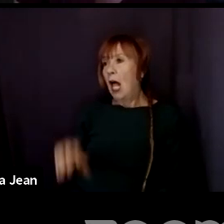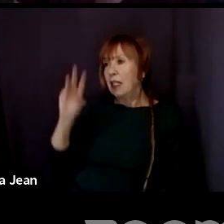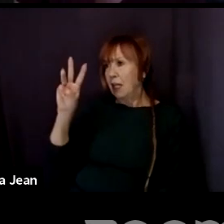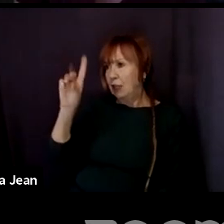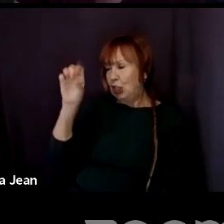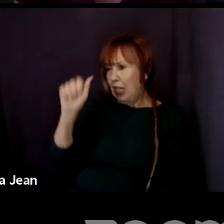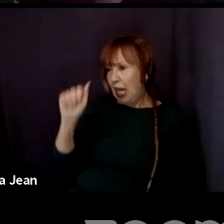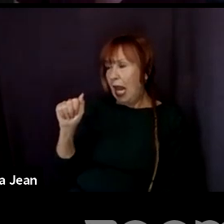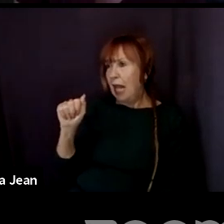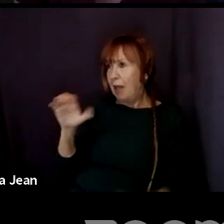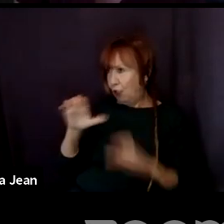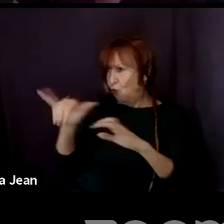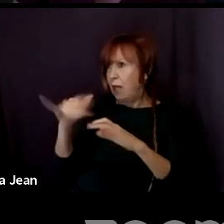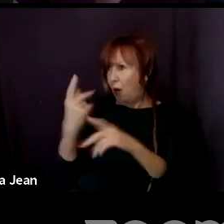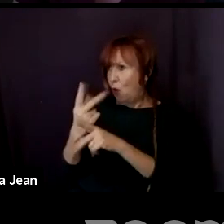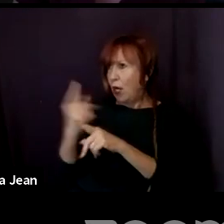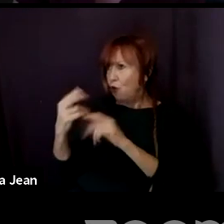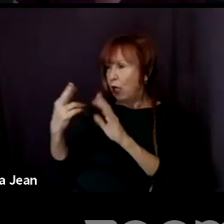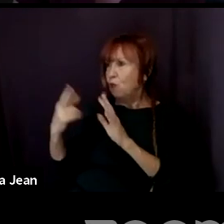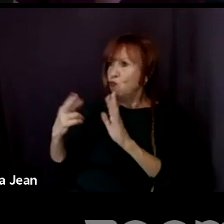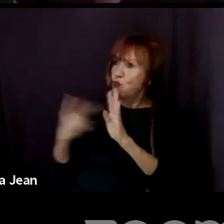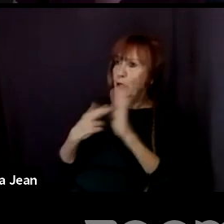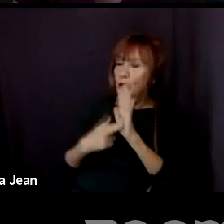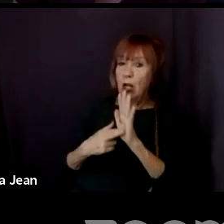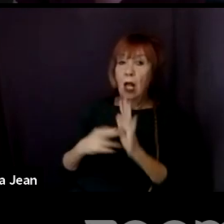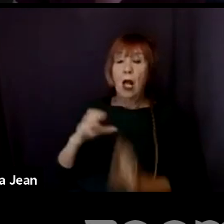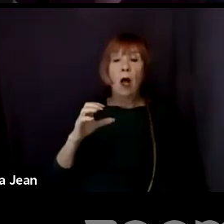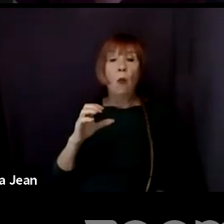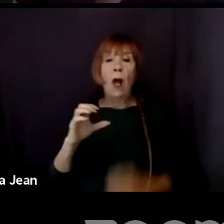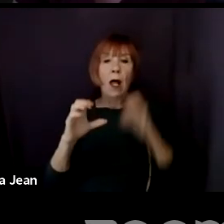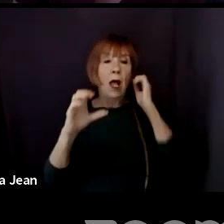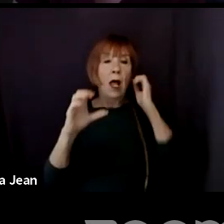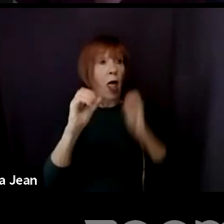Yeah, or computer? Copyright is even something you can do online,